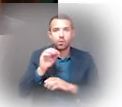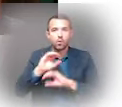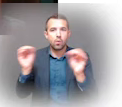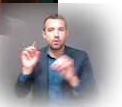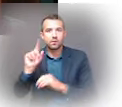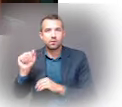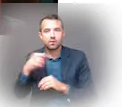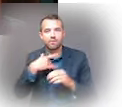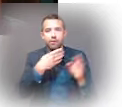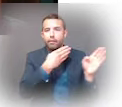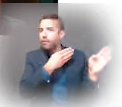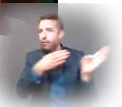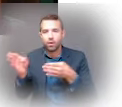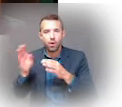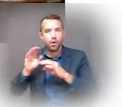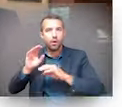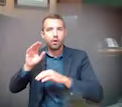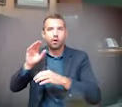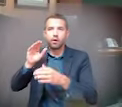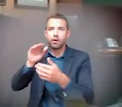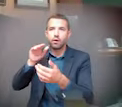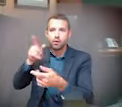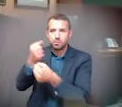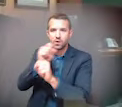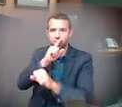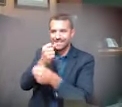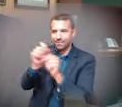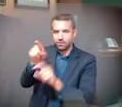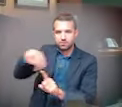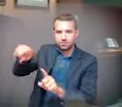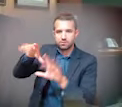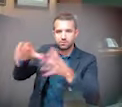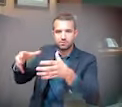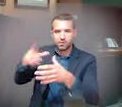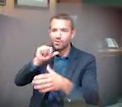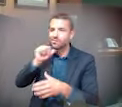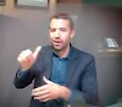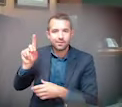in thinking about whether you're going to provide people